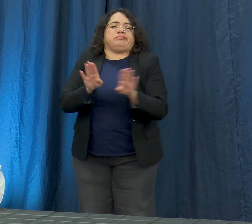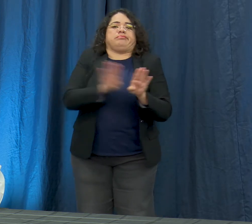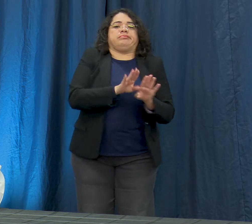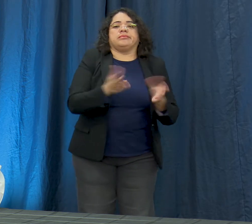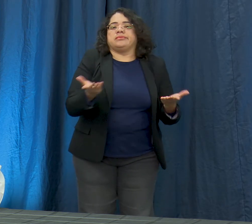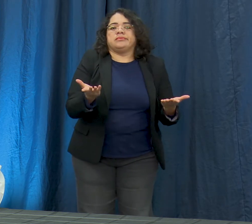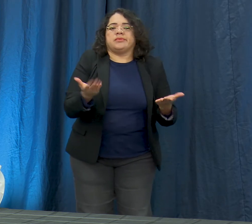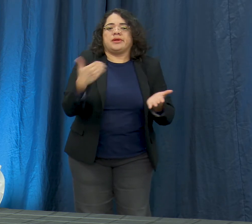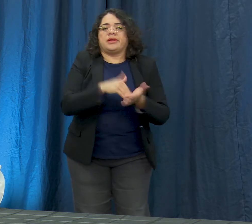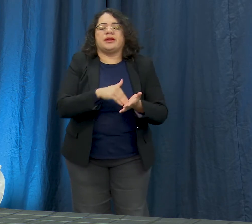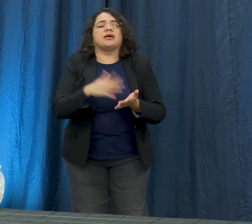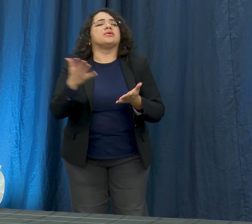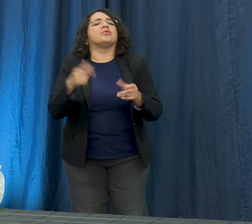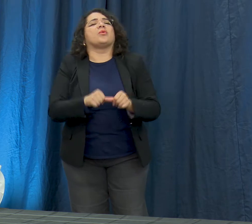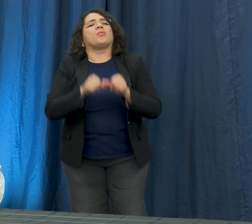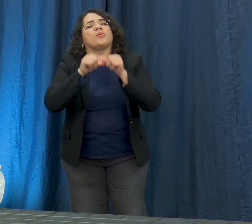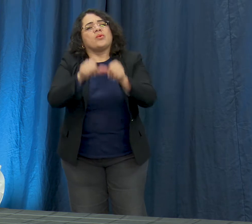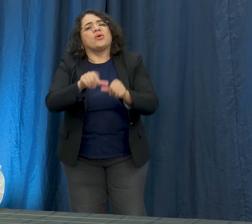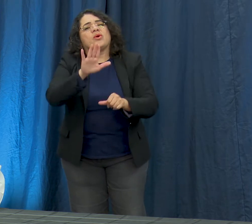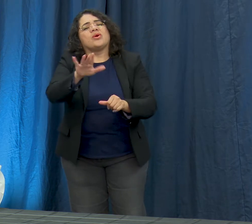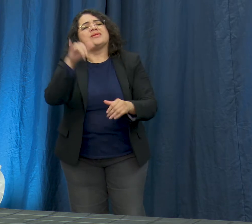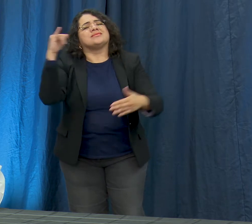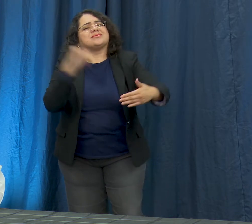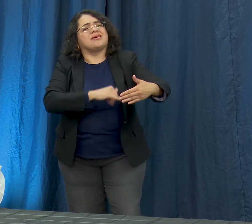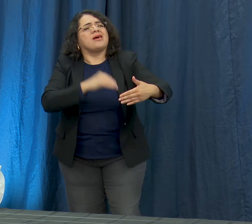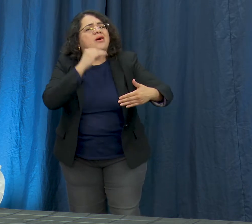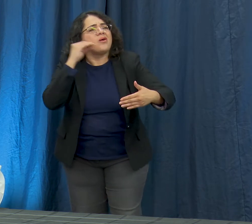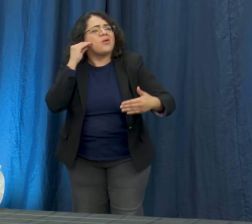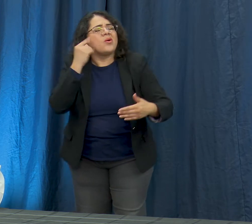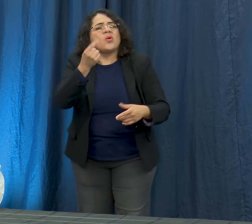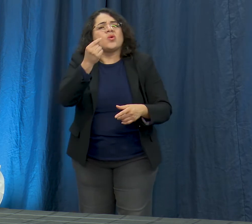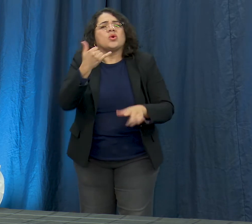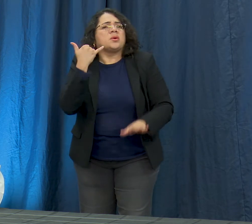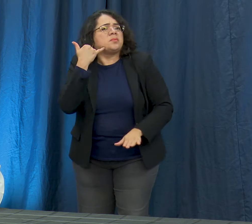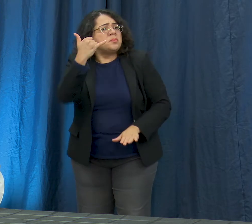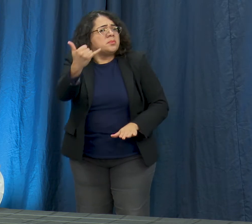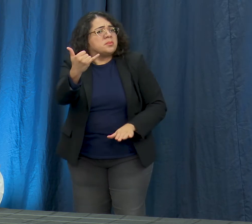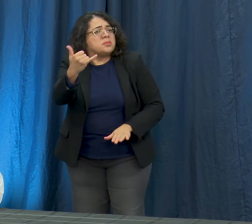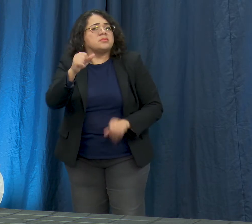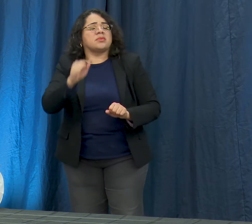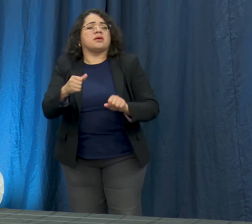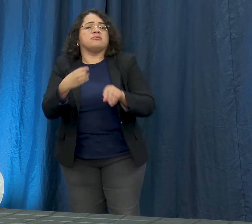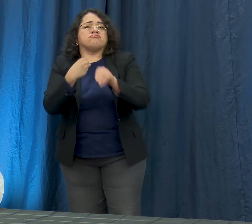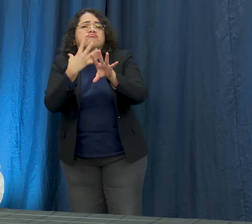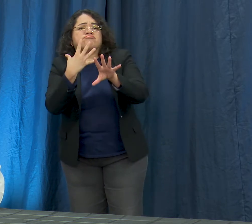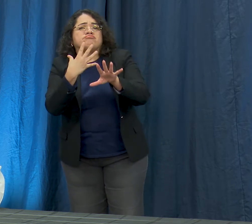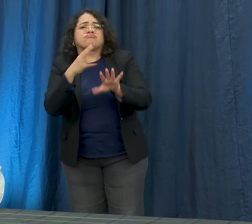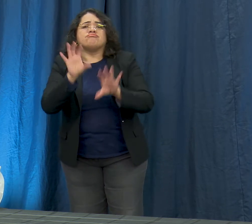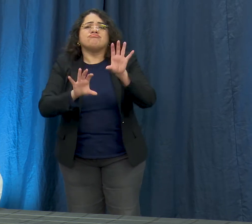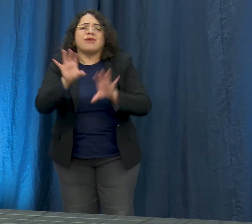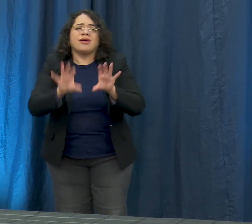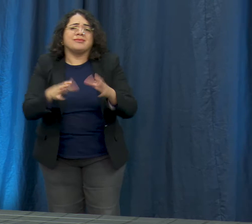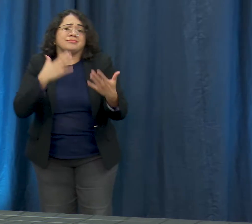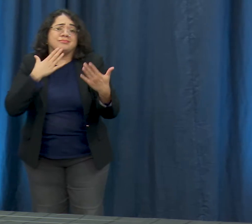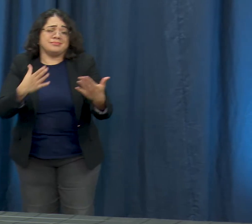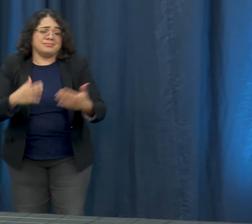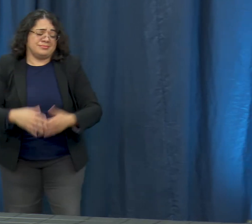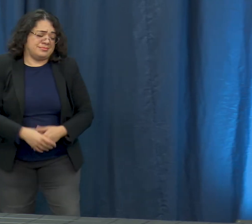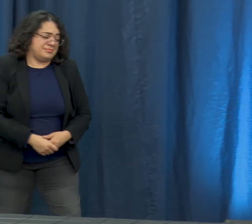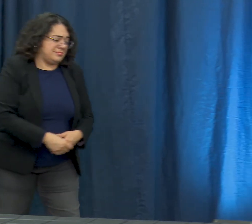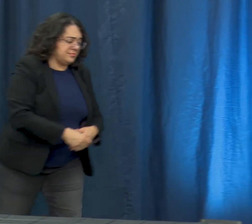continue staying at home and connecting by phone or video chat. Thank you. Thank